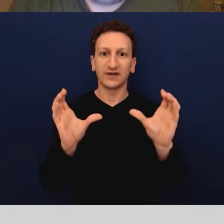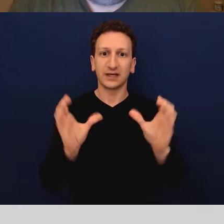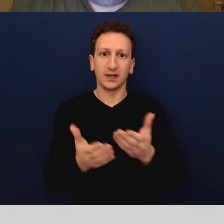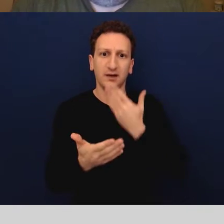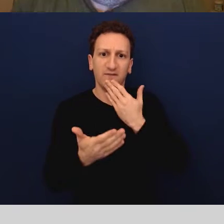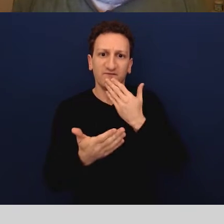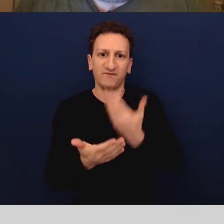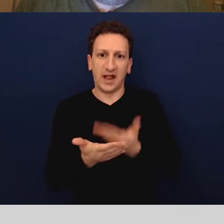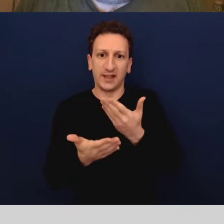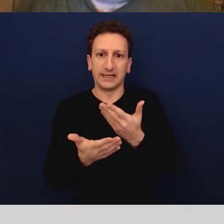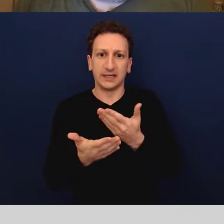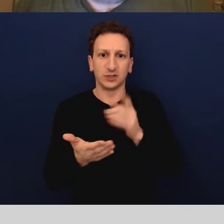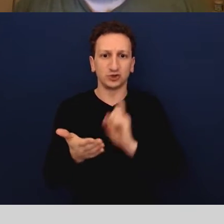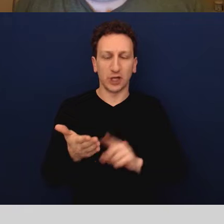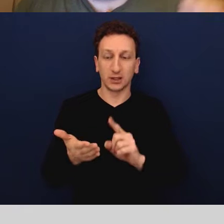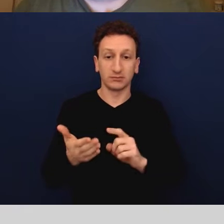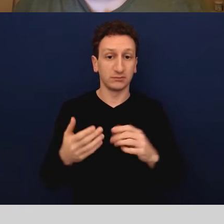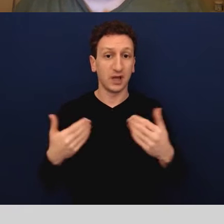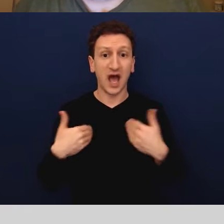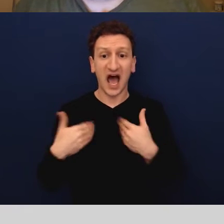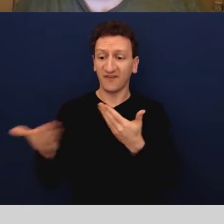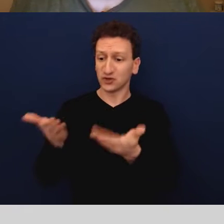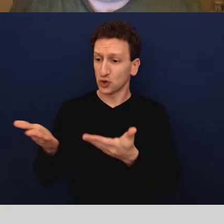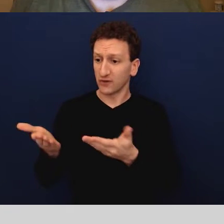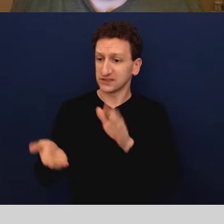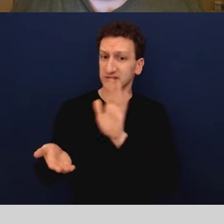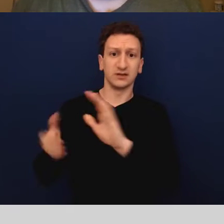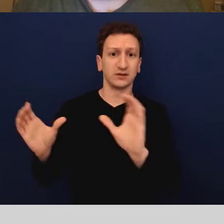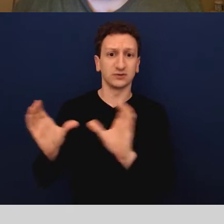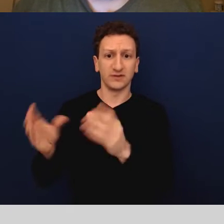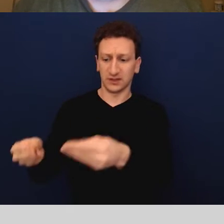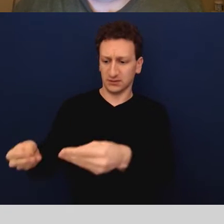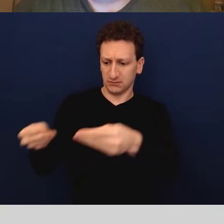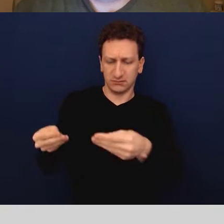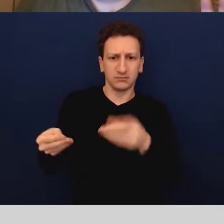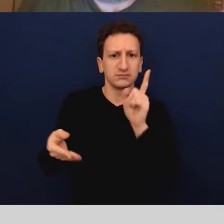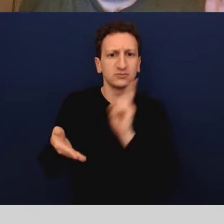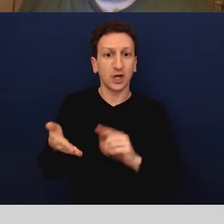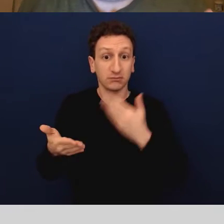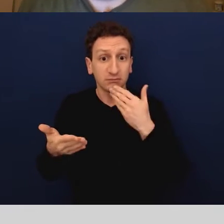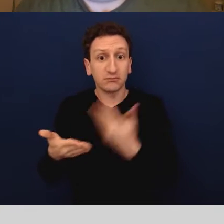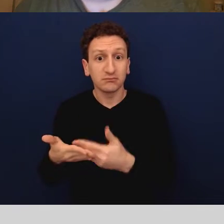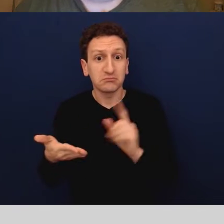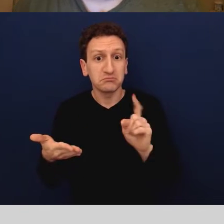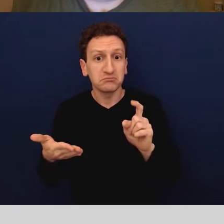We want to check if a certificate for some service is valid. That it is a concrete thing.